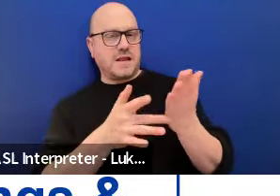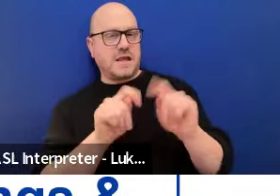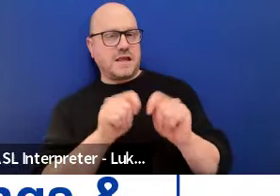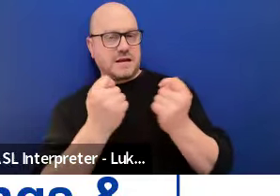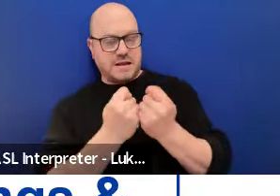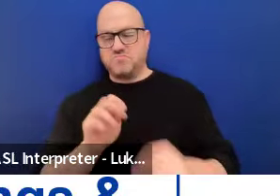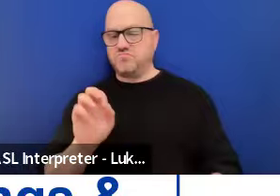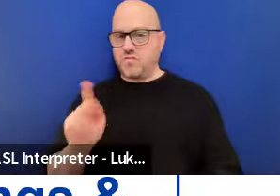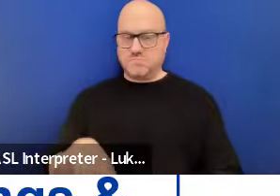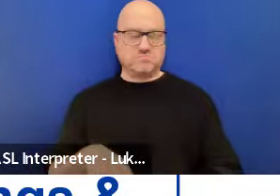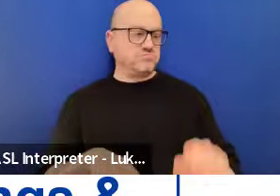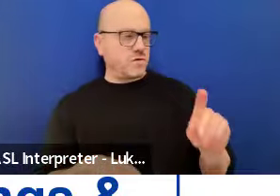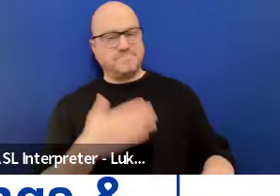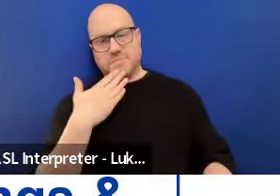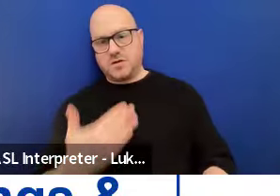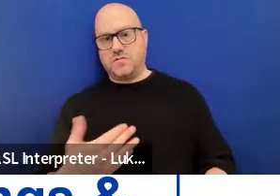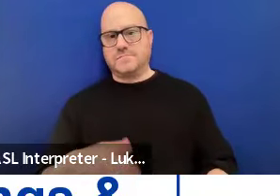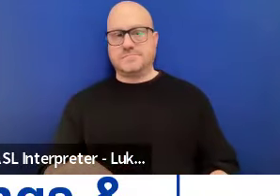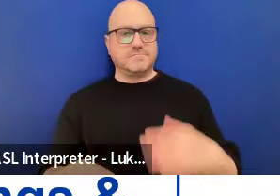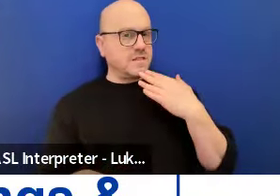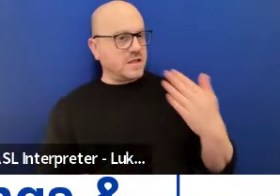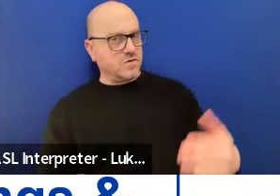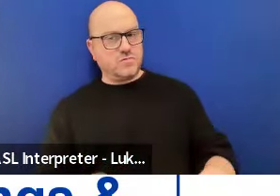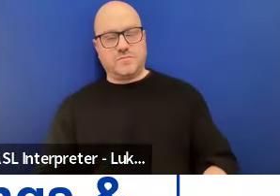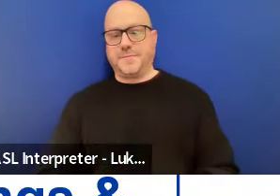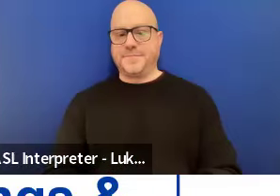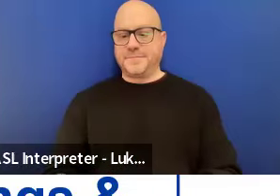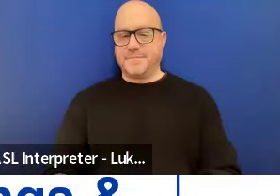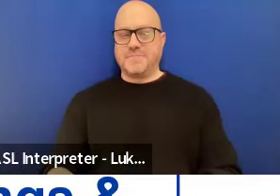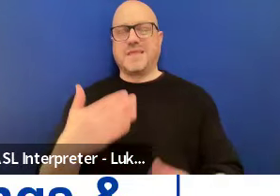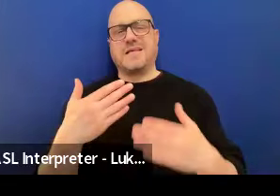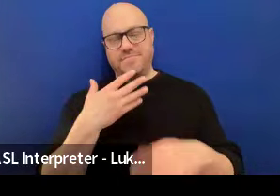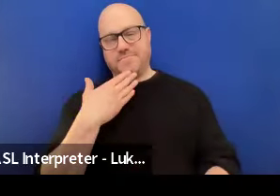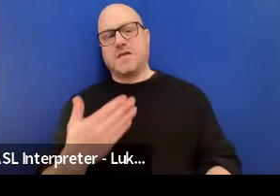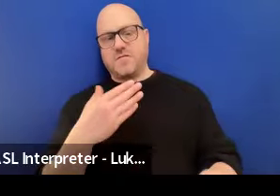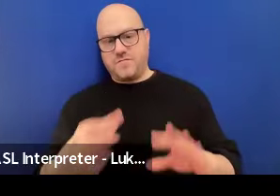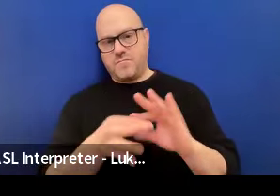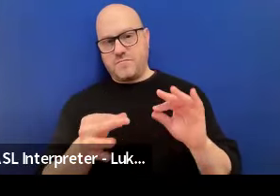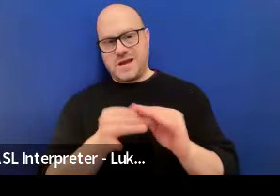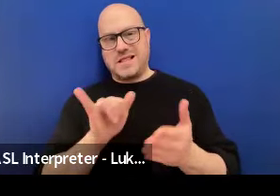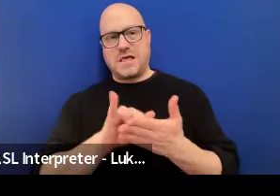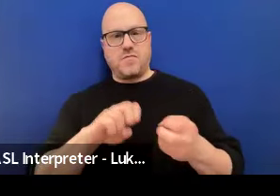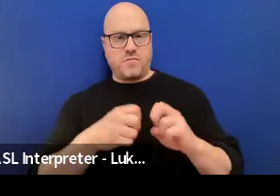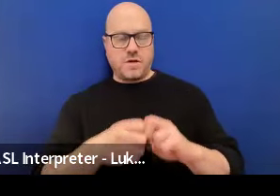I WILL TRY TO FIGURE THAT OUT WITH THE TECH TEAM. THANK YOU. THANK YOU GUYS. >> THANK YOU.